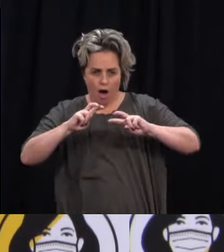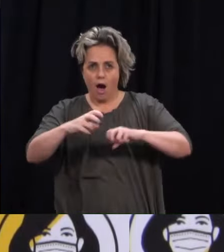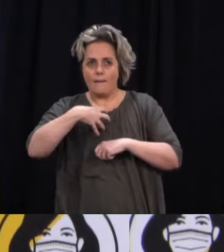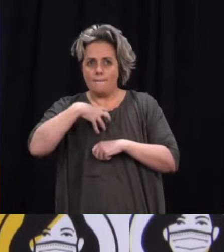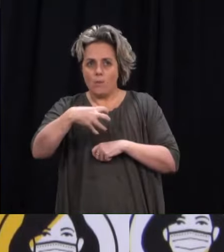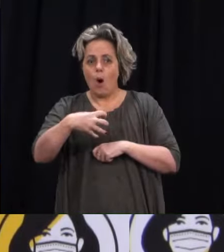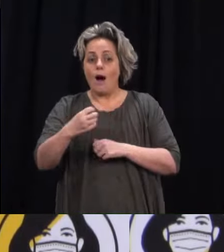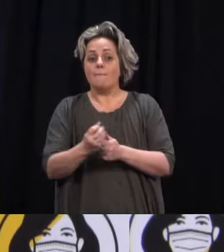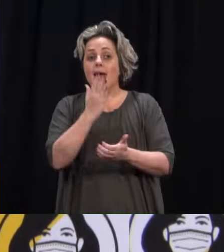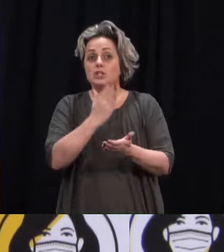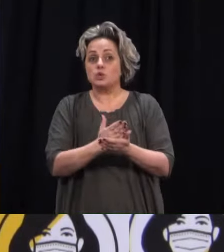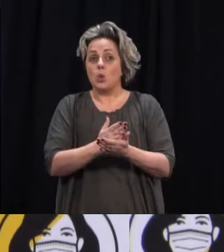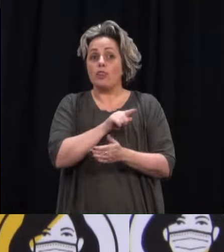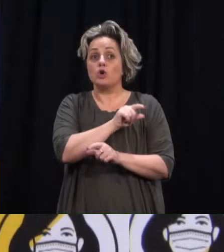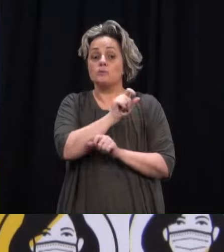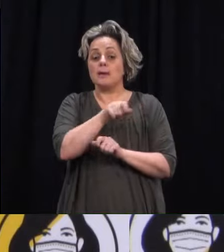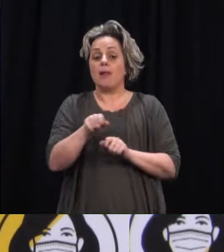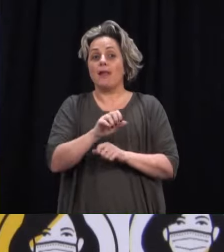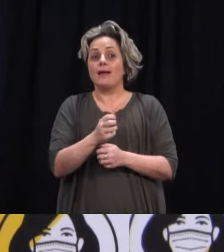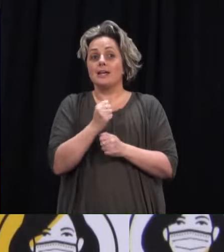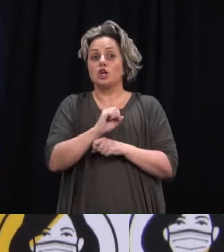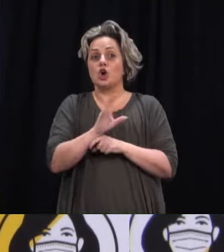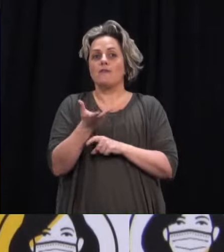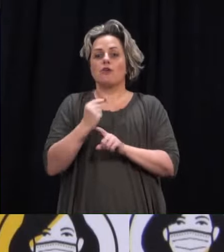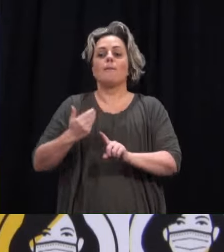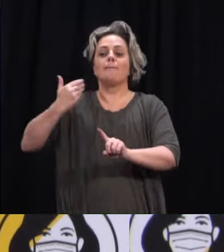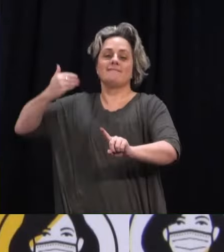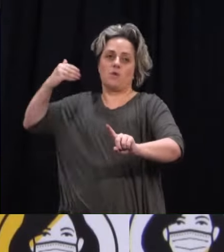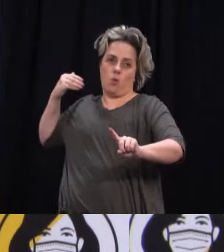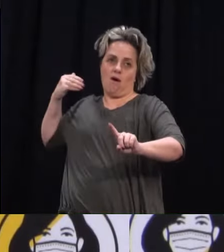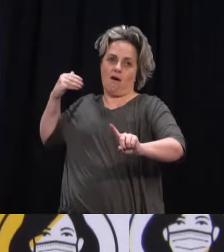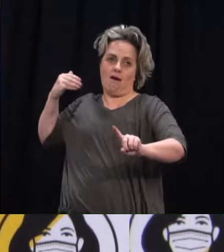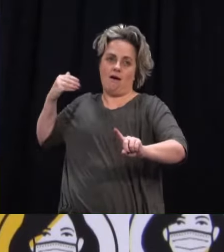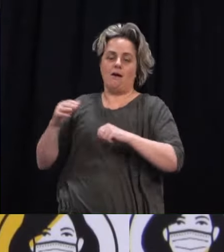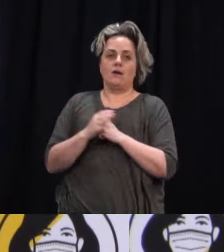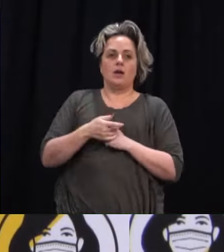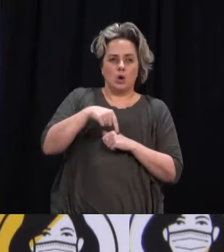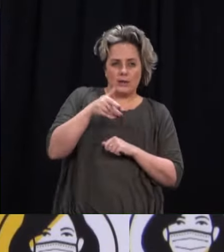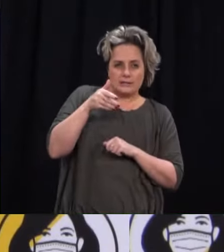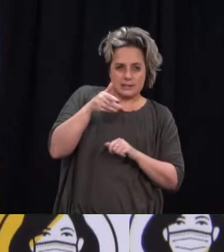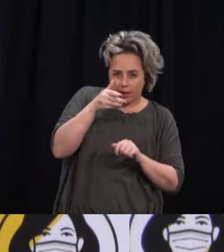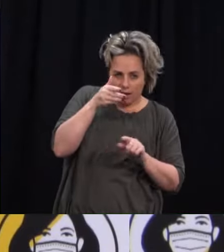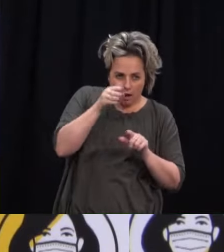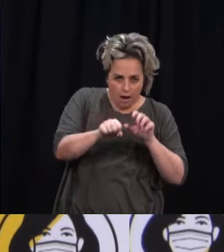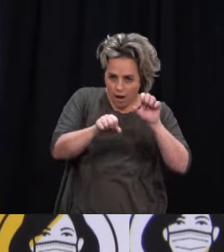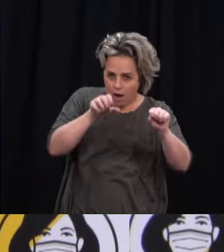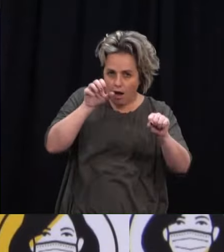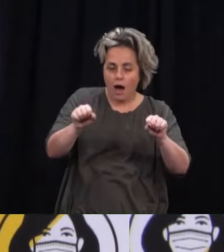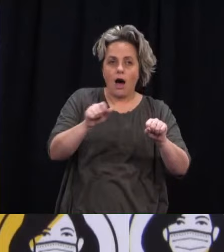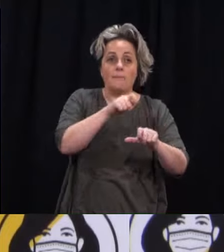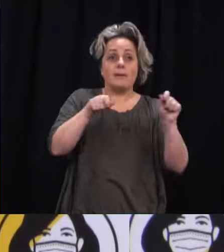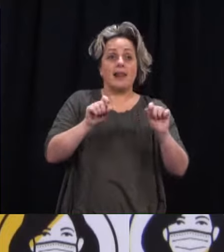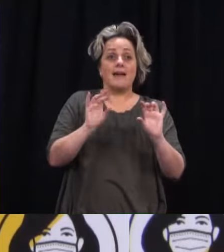make sure - we will be looking to see that all of those new cases are essentially arising